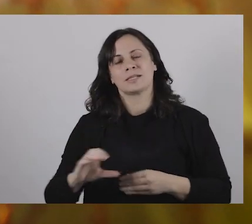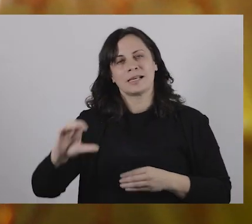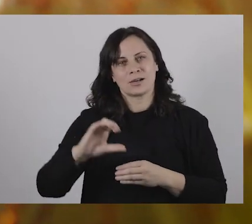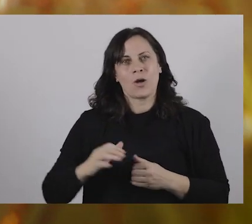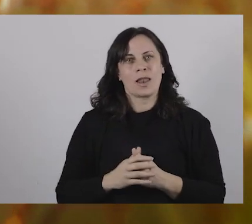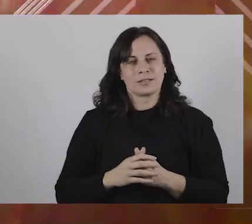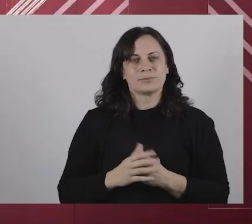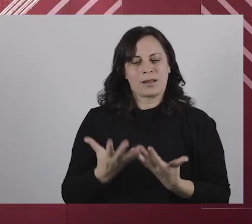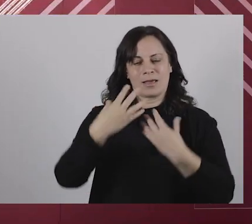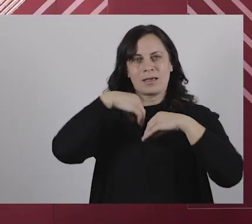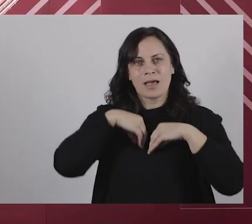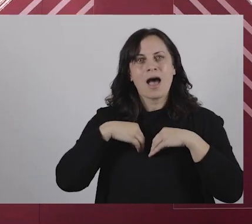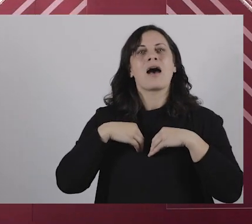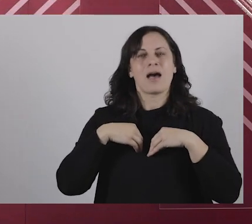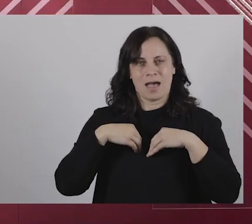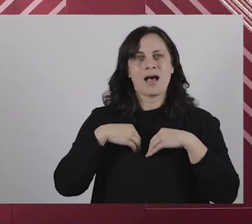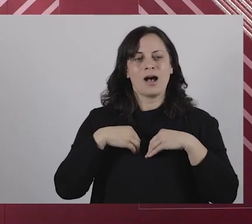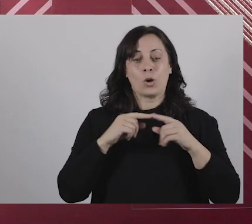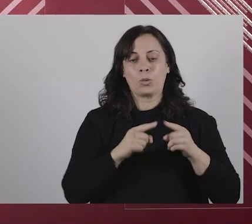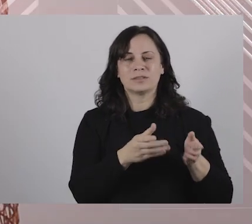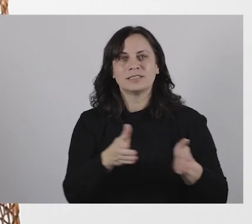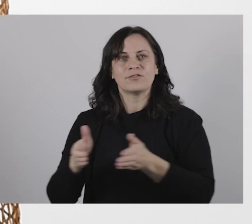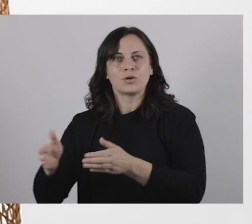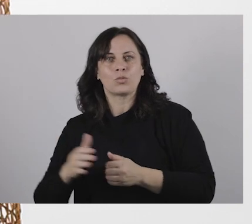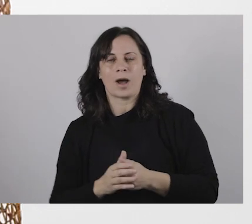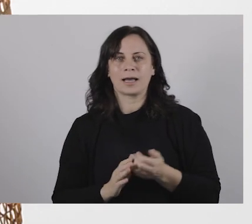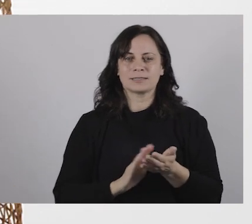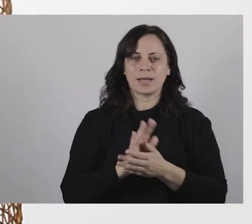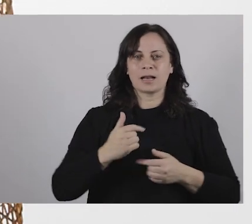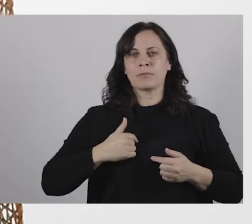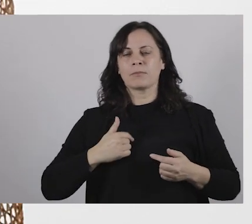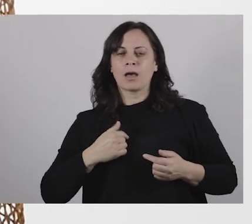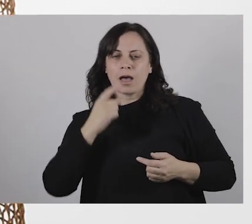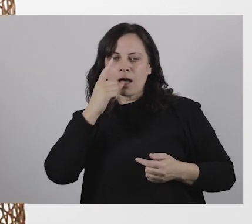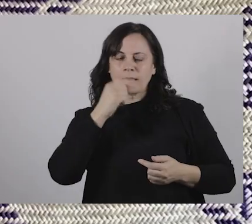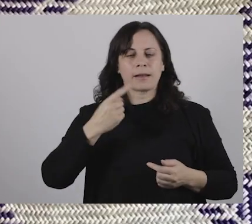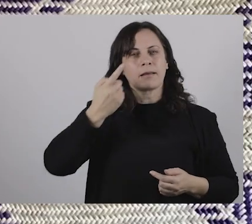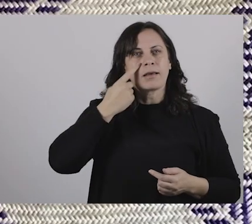It actually gave me the drive and, I guess, the licence to explore.